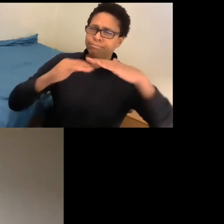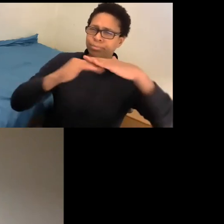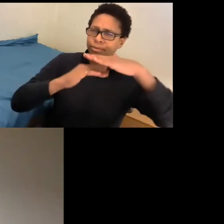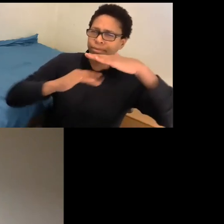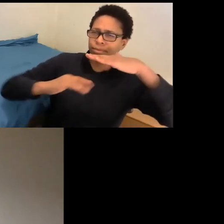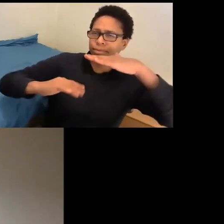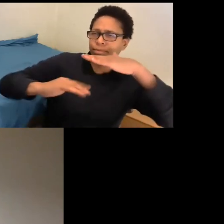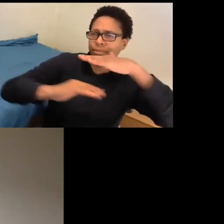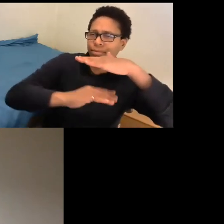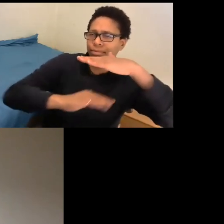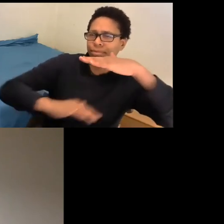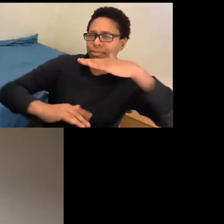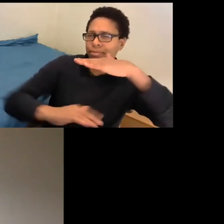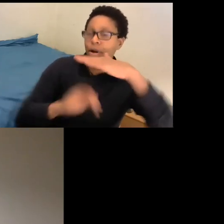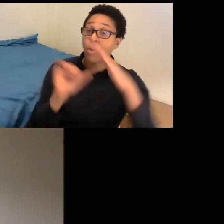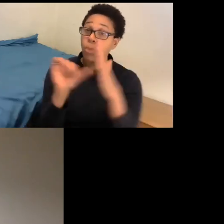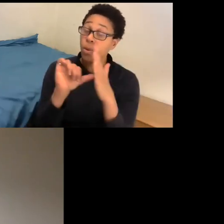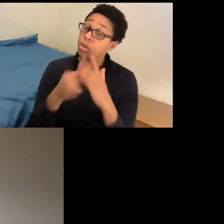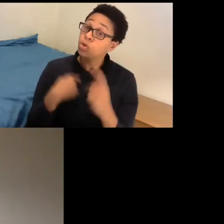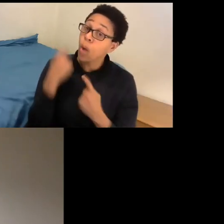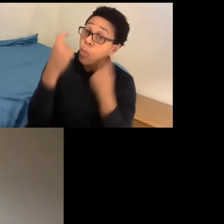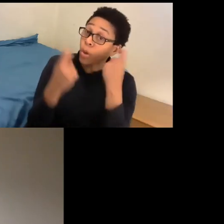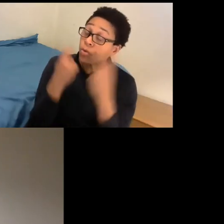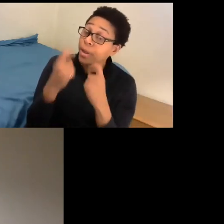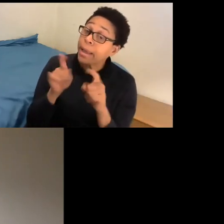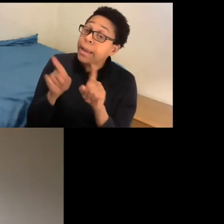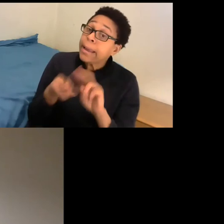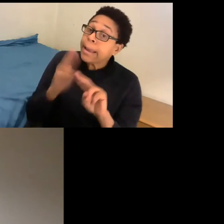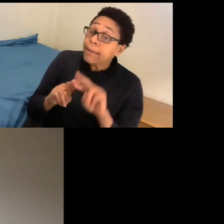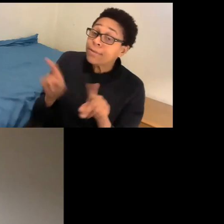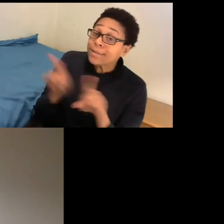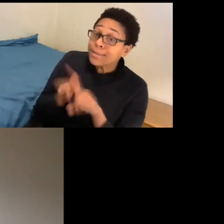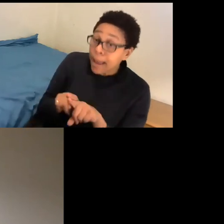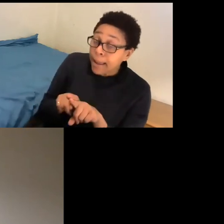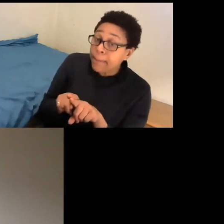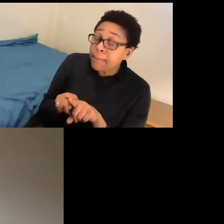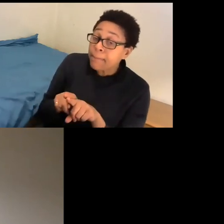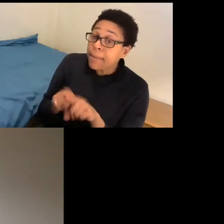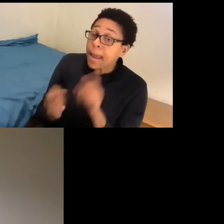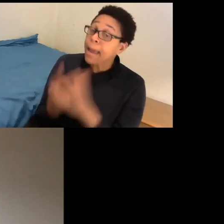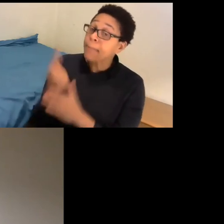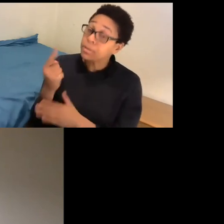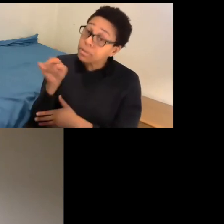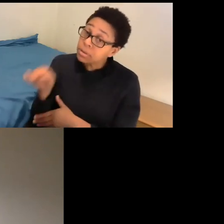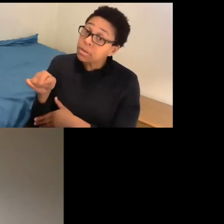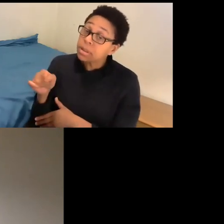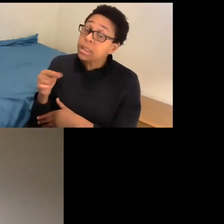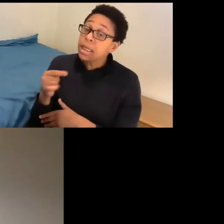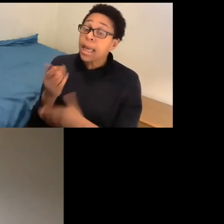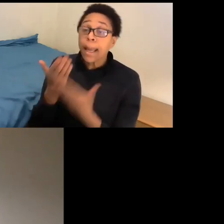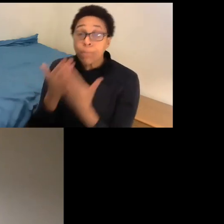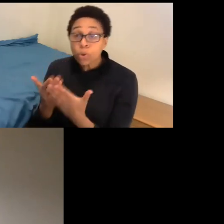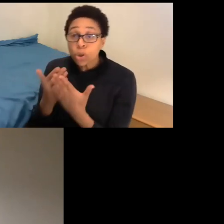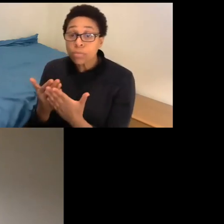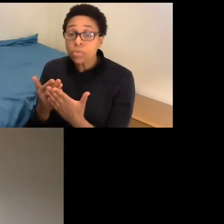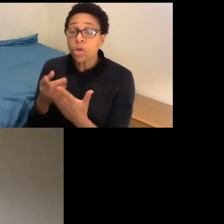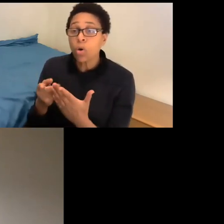principles in terms of Islam, by bending feminism to fit religion, or the opposite, bending Islam to fit an idea of